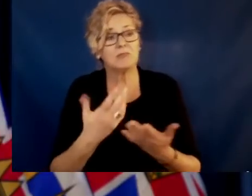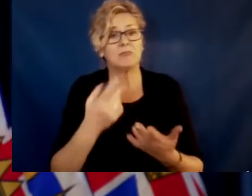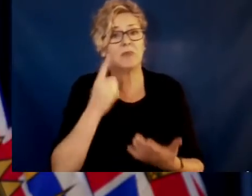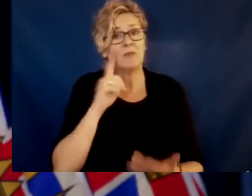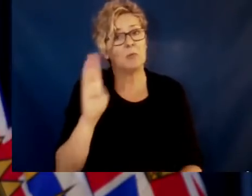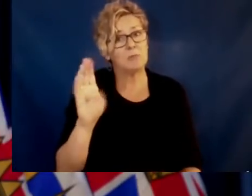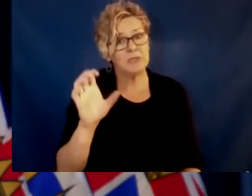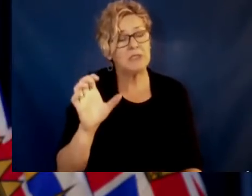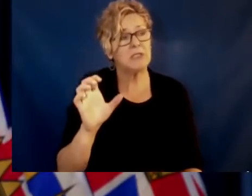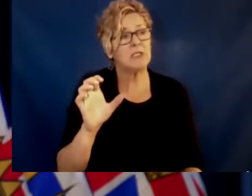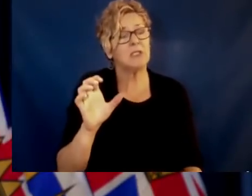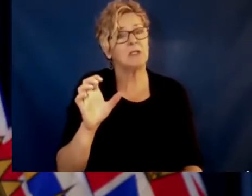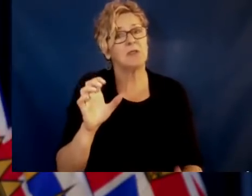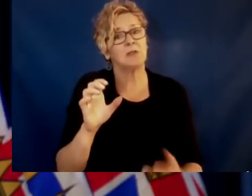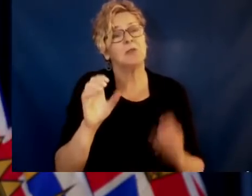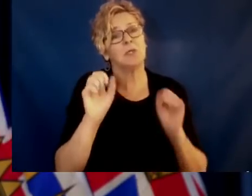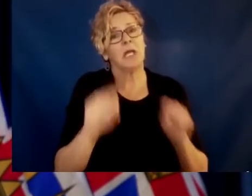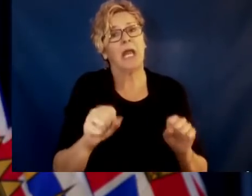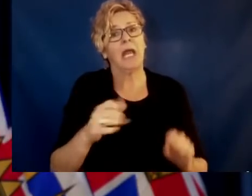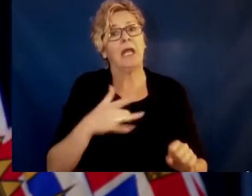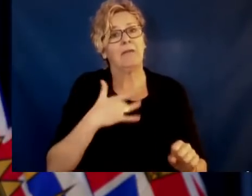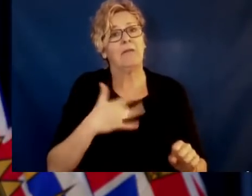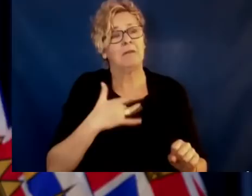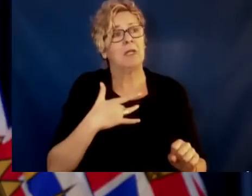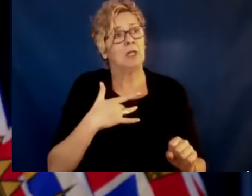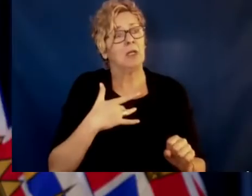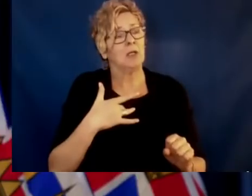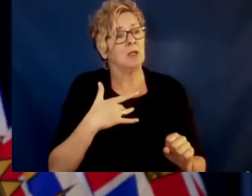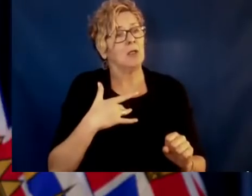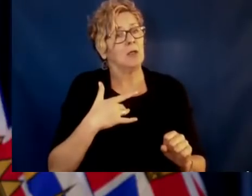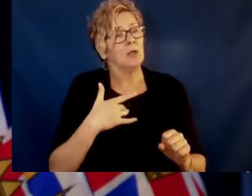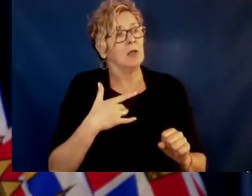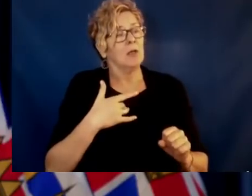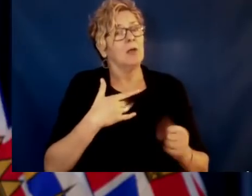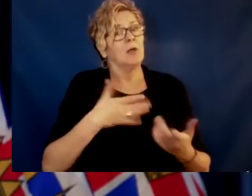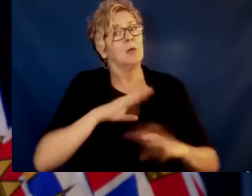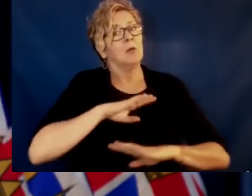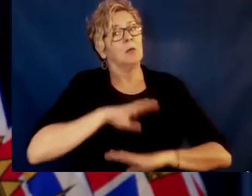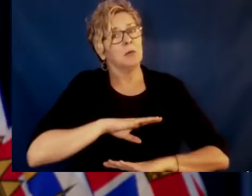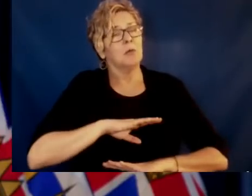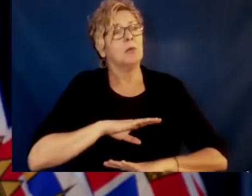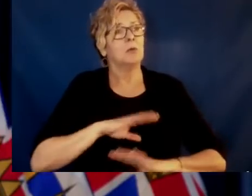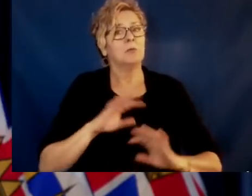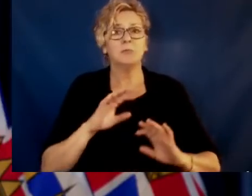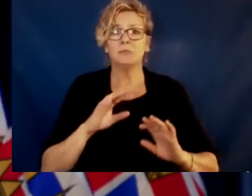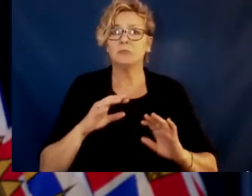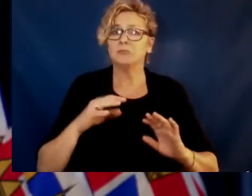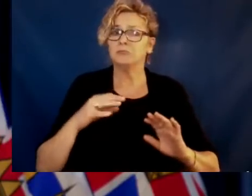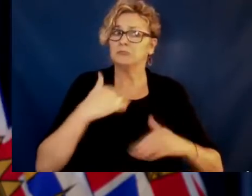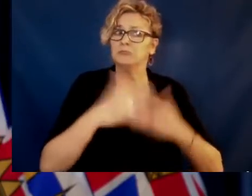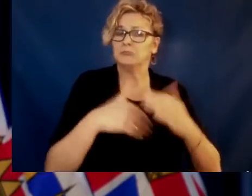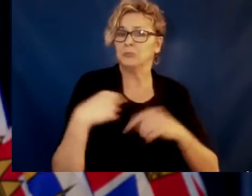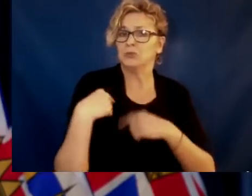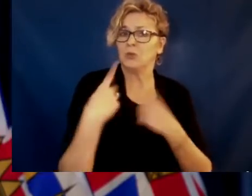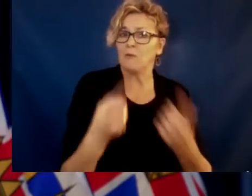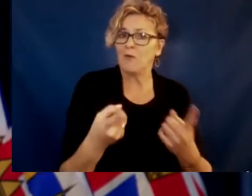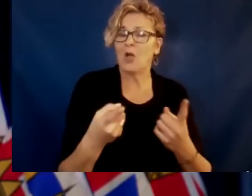function, that kids can still go safely to school. What we're seeing is exposures that are related to this ongoing transmission.